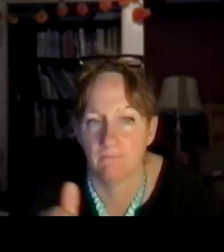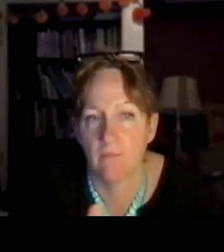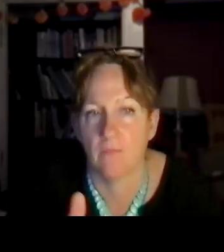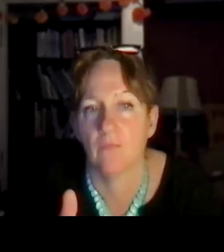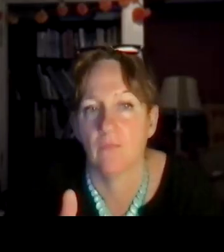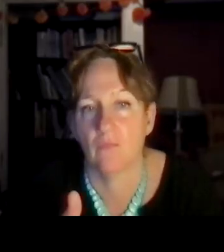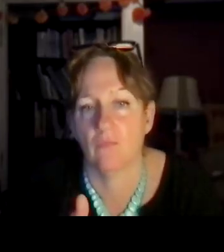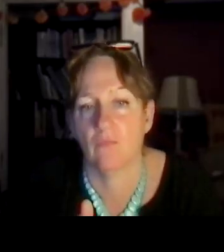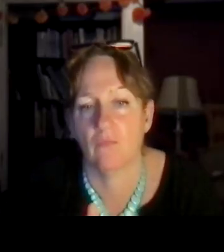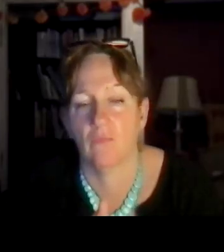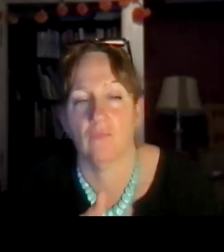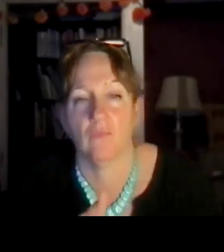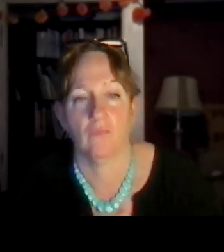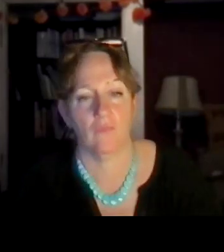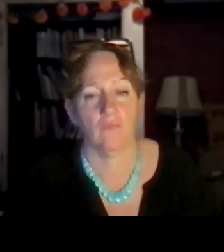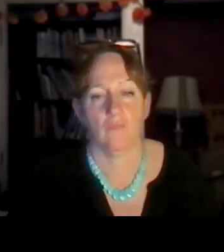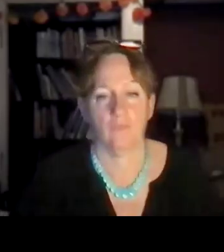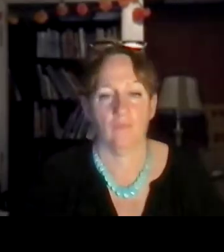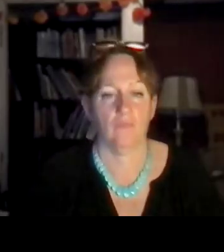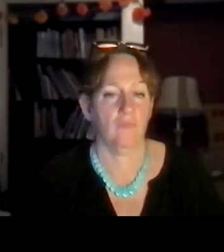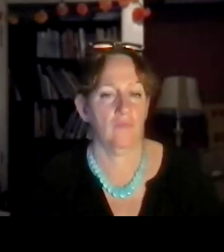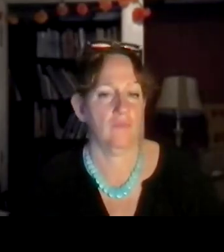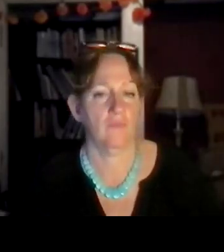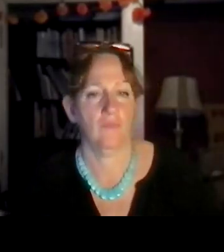iPhone: Cause I can. I can communicate with just about anyone.